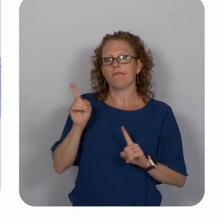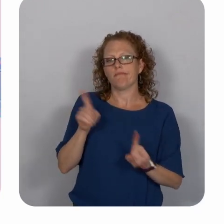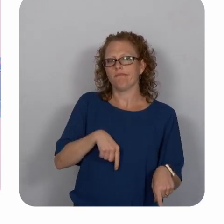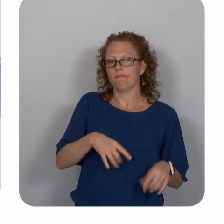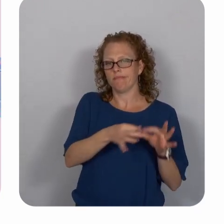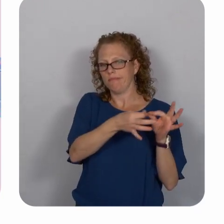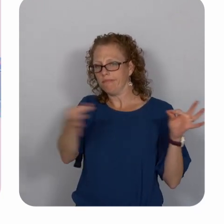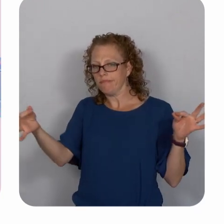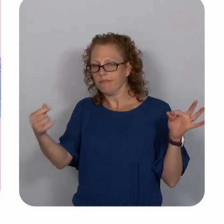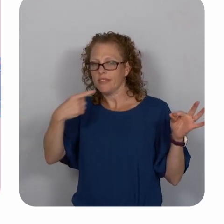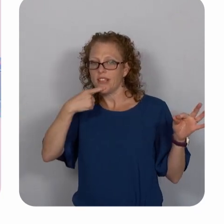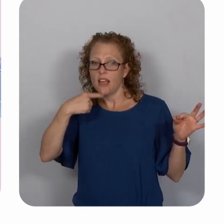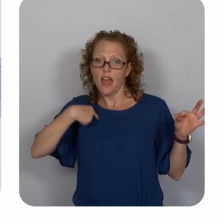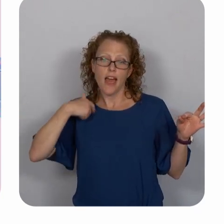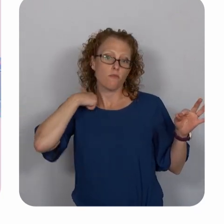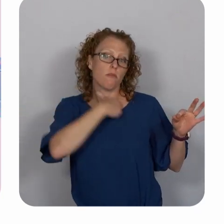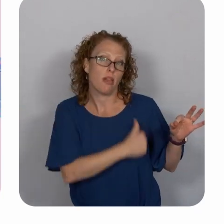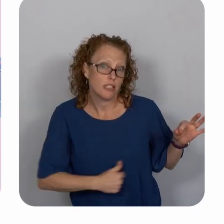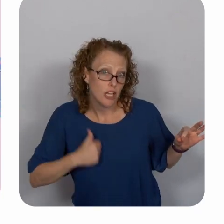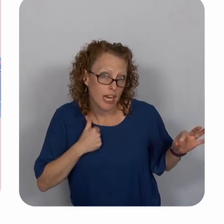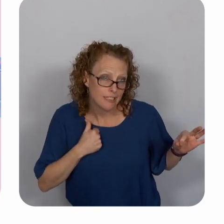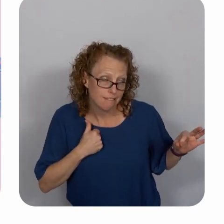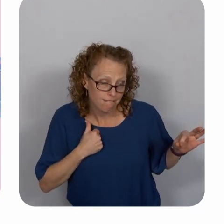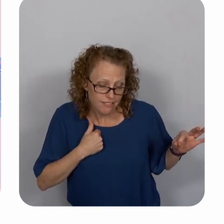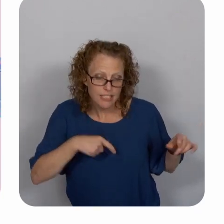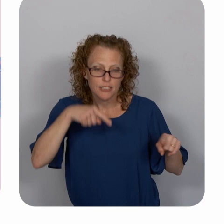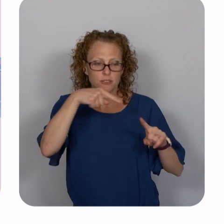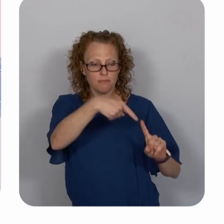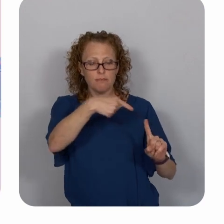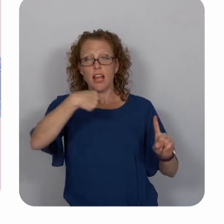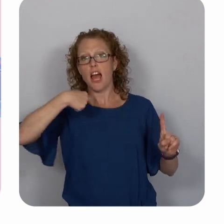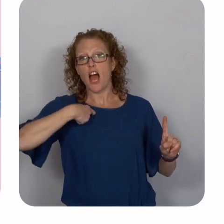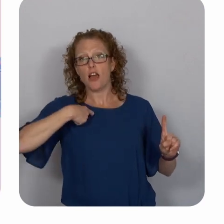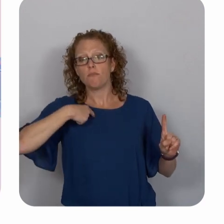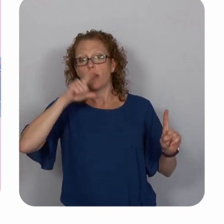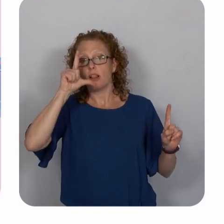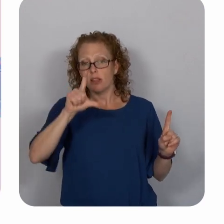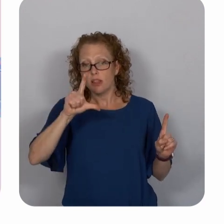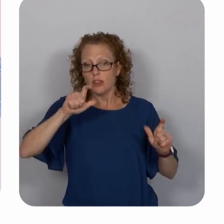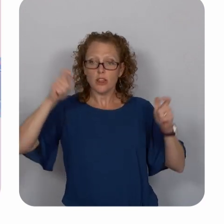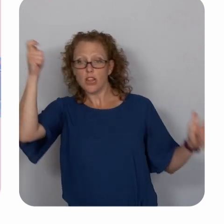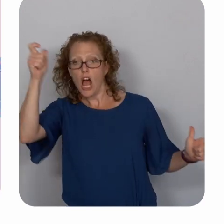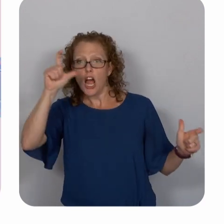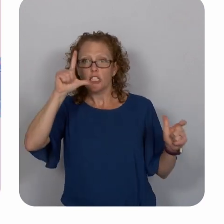I apologize but I am a large language model and I don’t have up to date information.